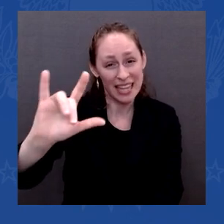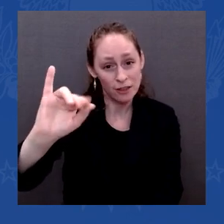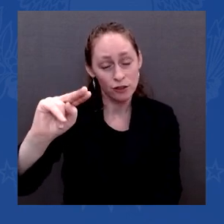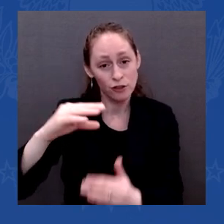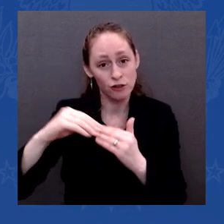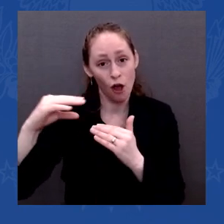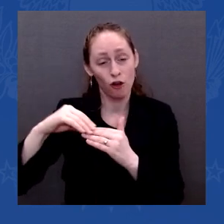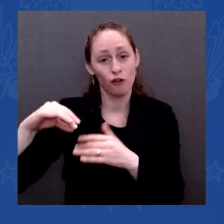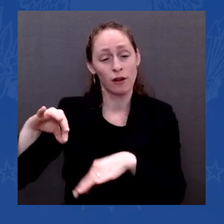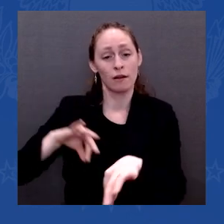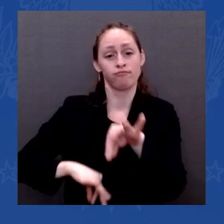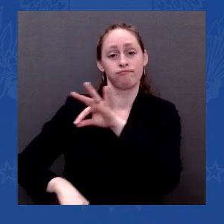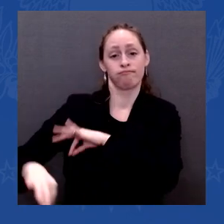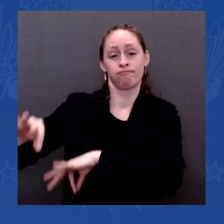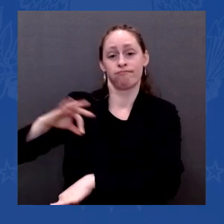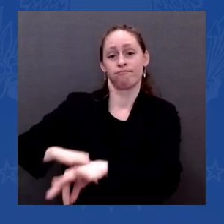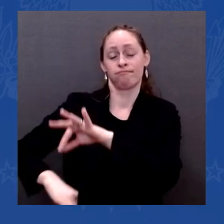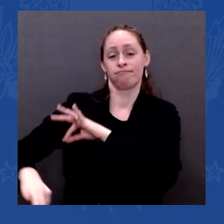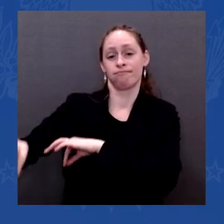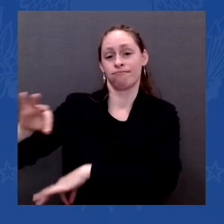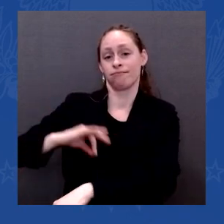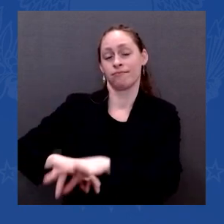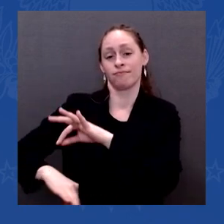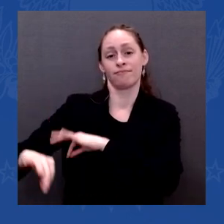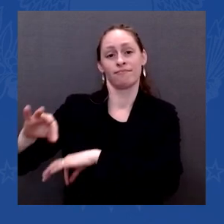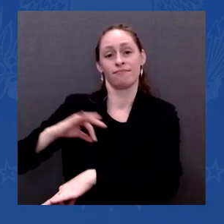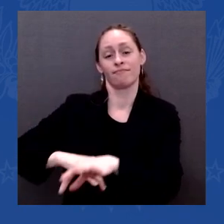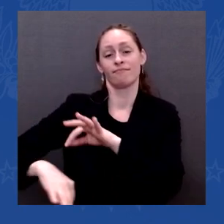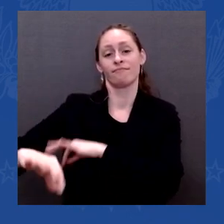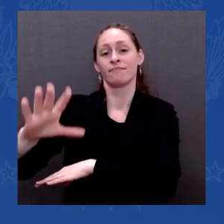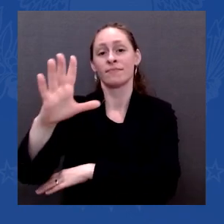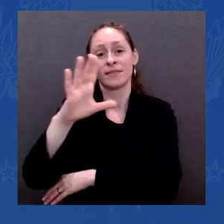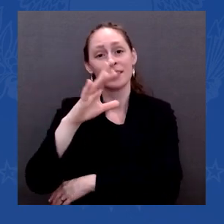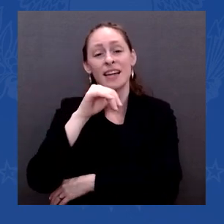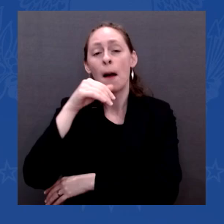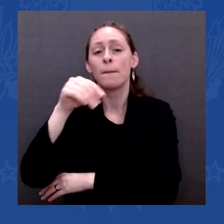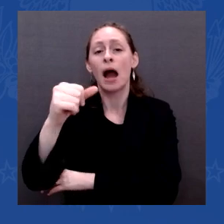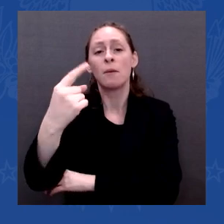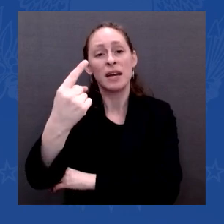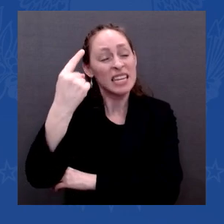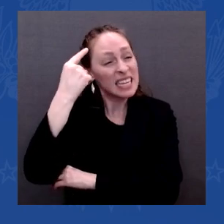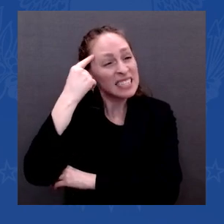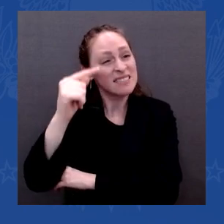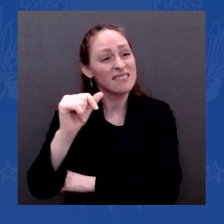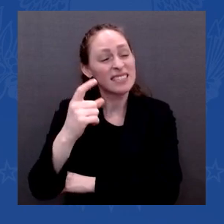That’s not right. That’s not right. Look, we can tackle all these challenges